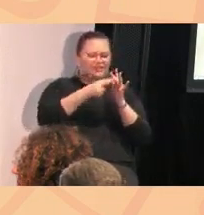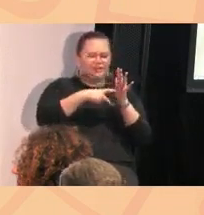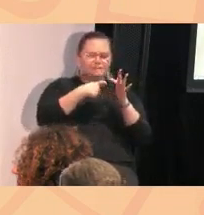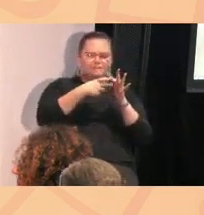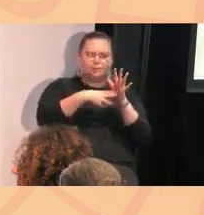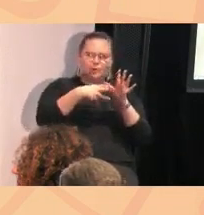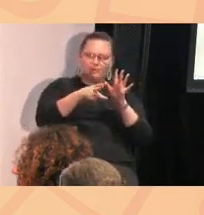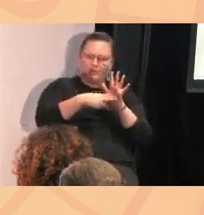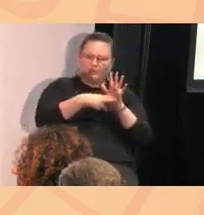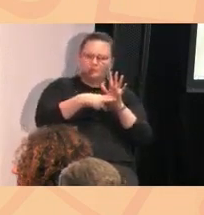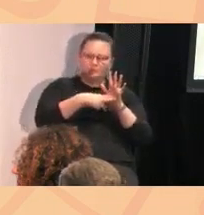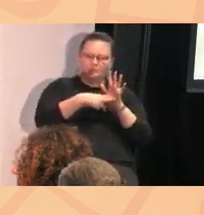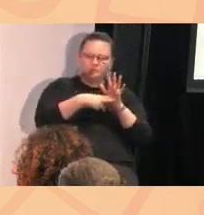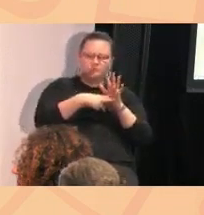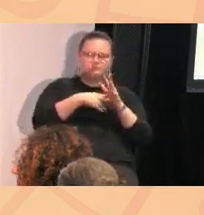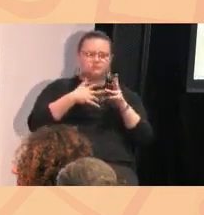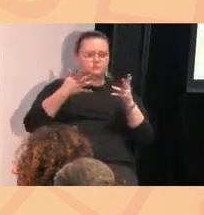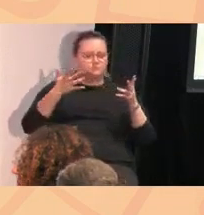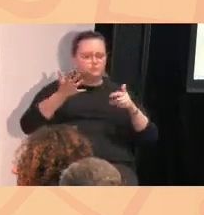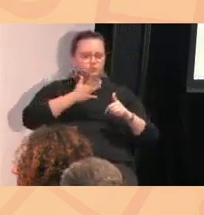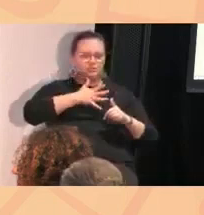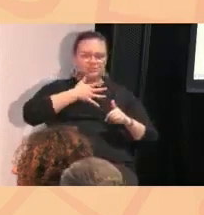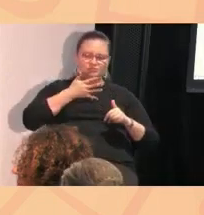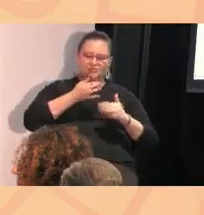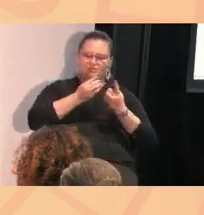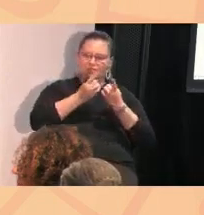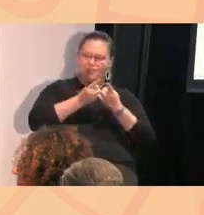a curator who heard me speak about these figures,